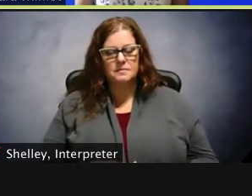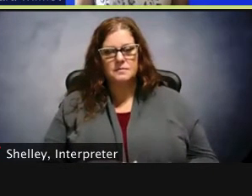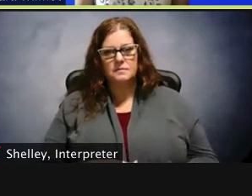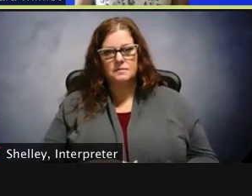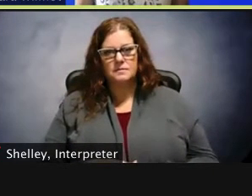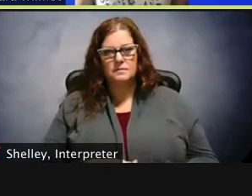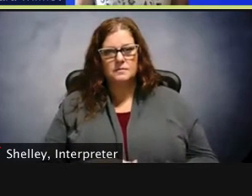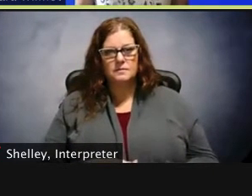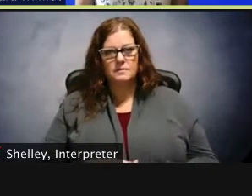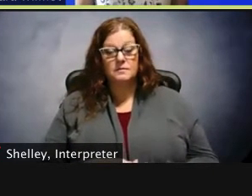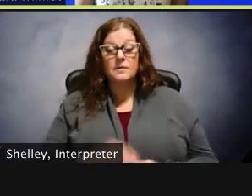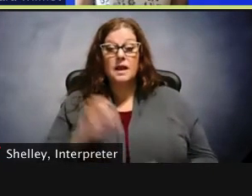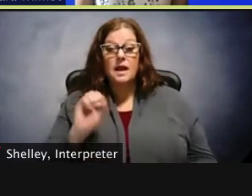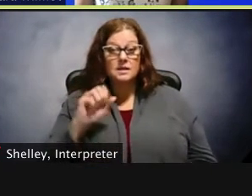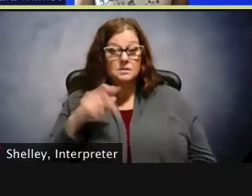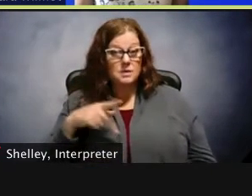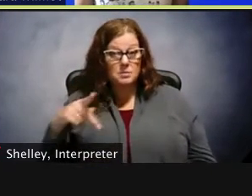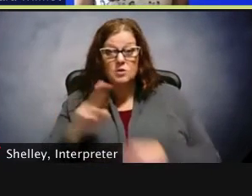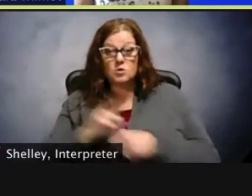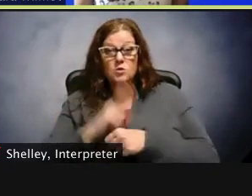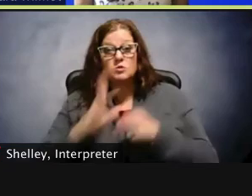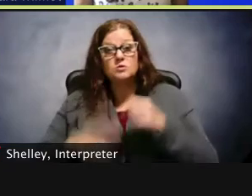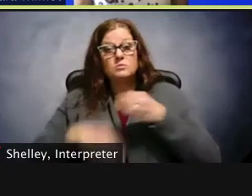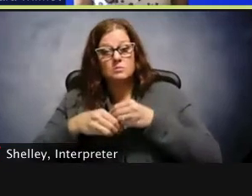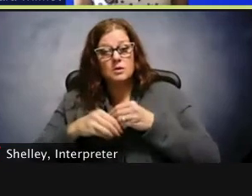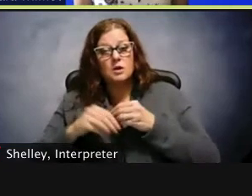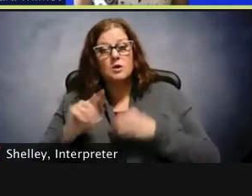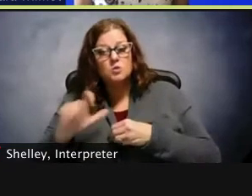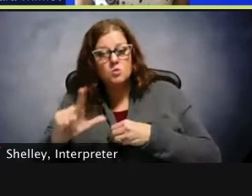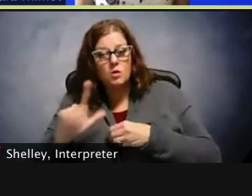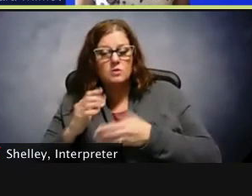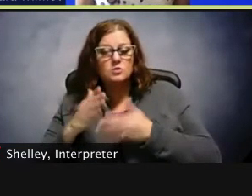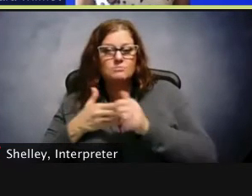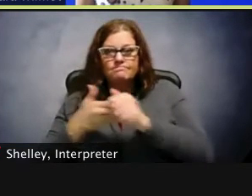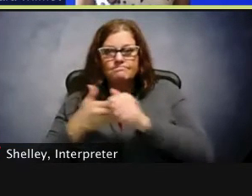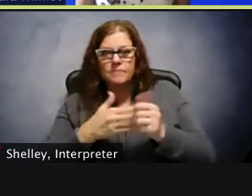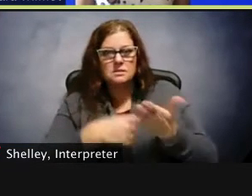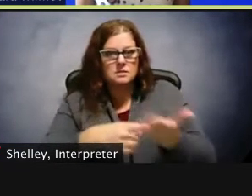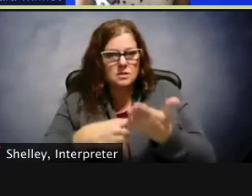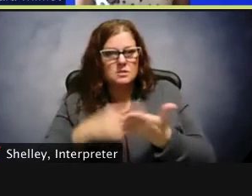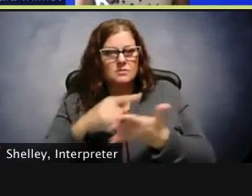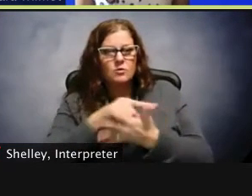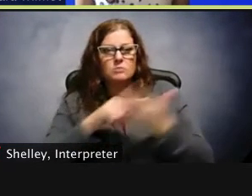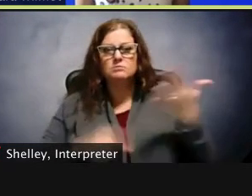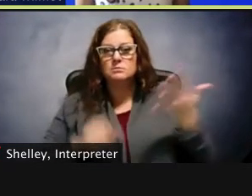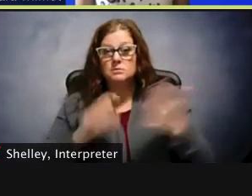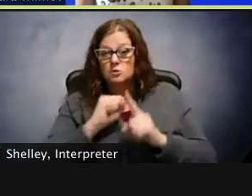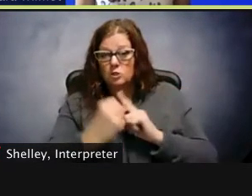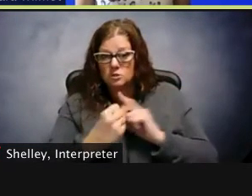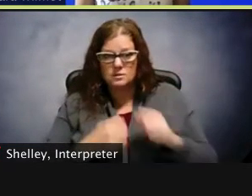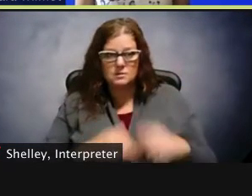The SPP can be used as a supplemental tool for guiding discussions for the following situations,